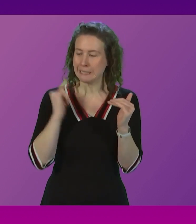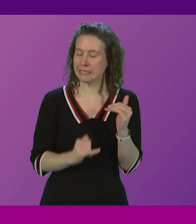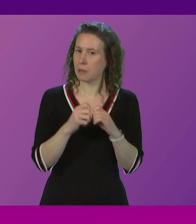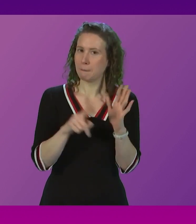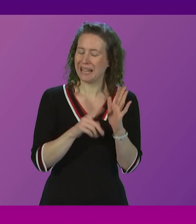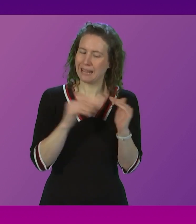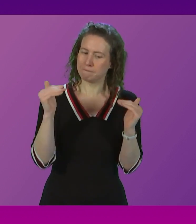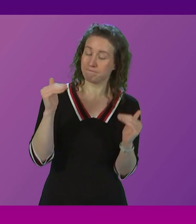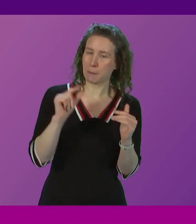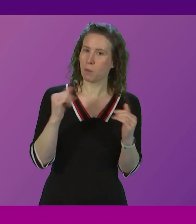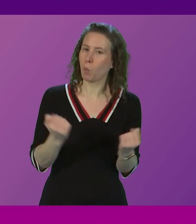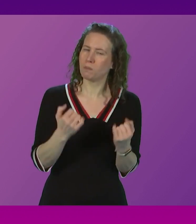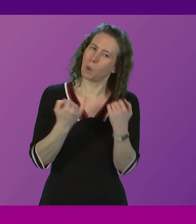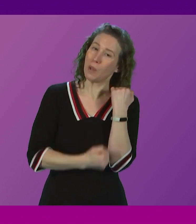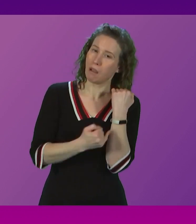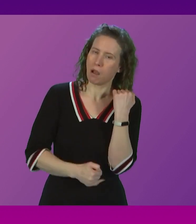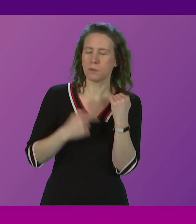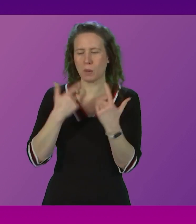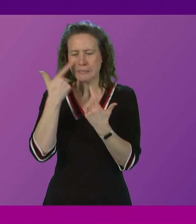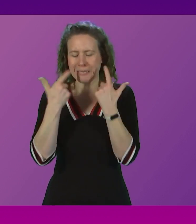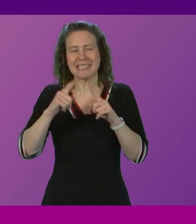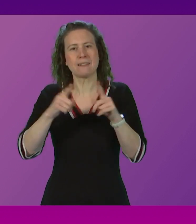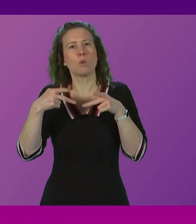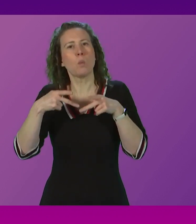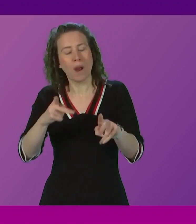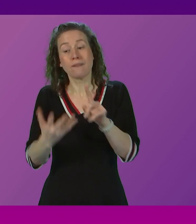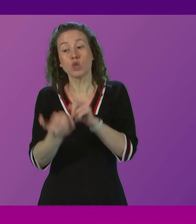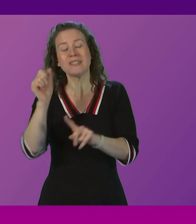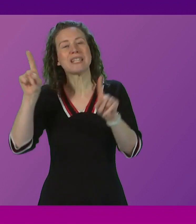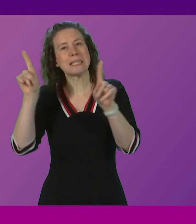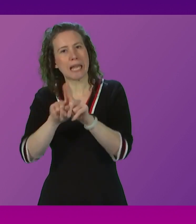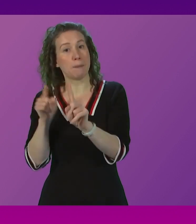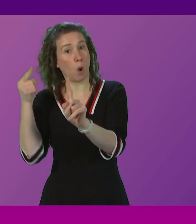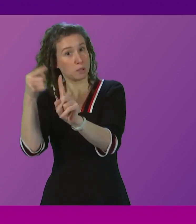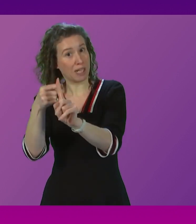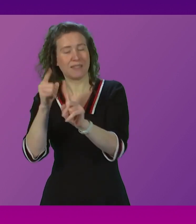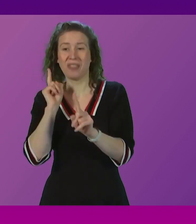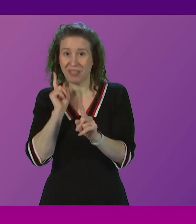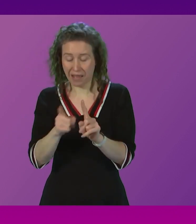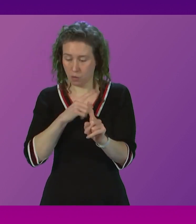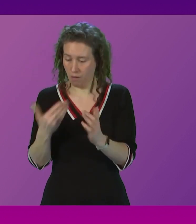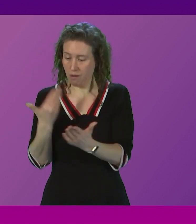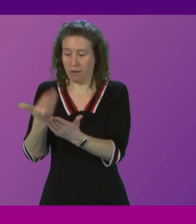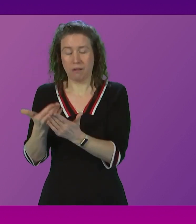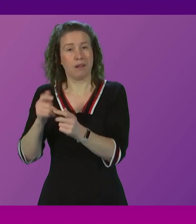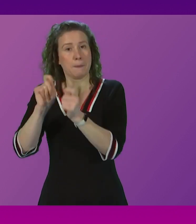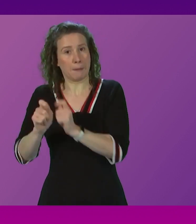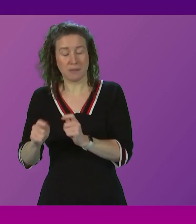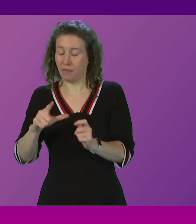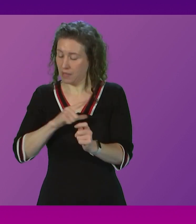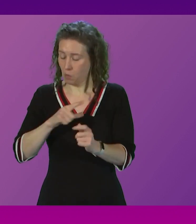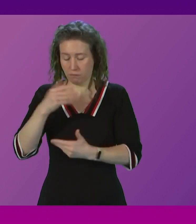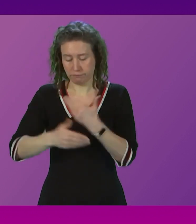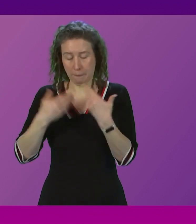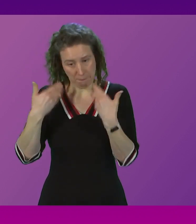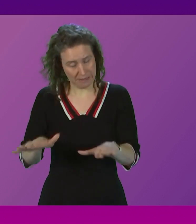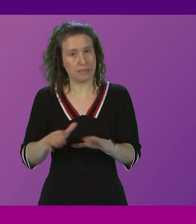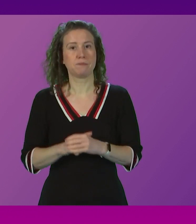so we sought an alternative way of achieving the same objectives. I have already set that out.